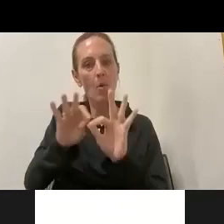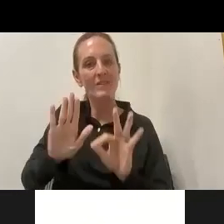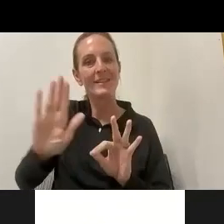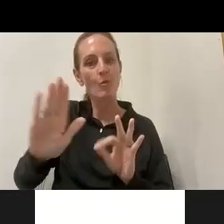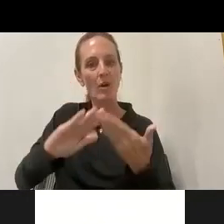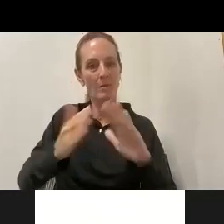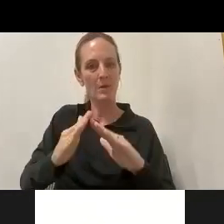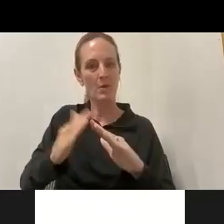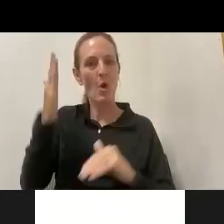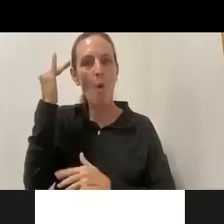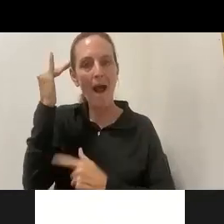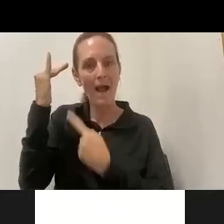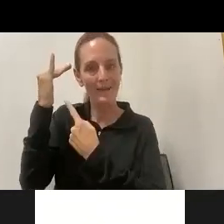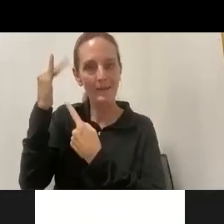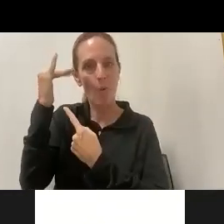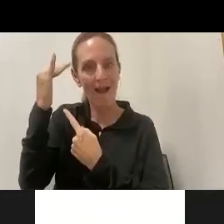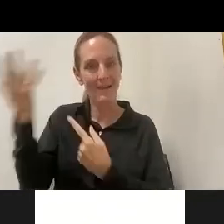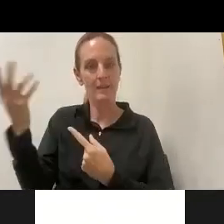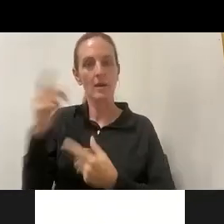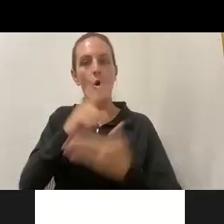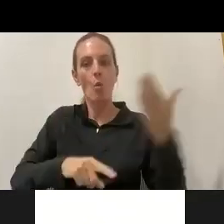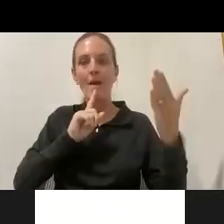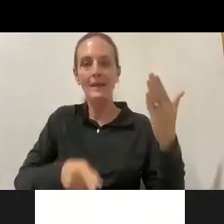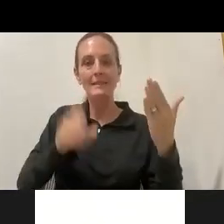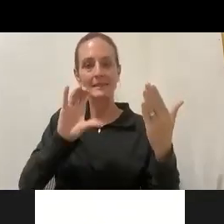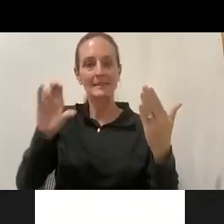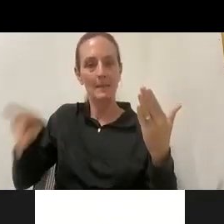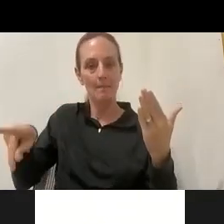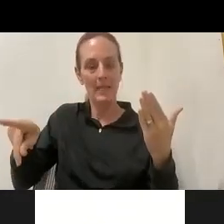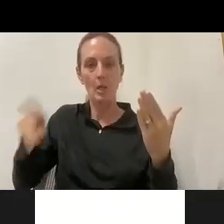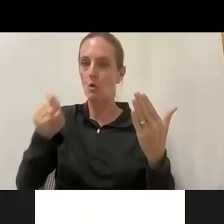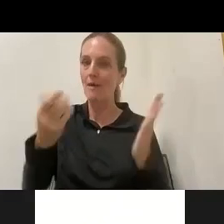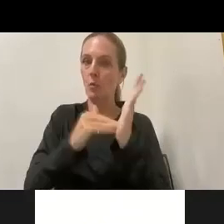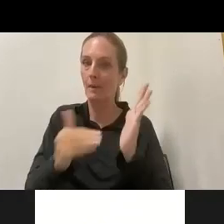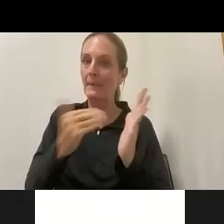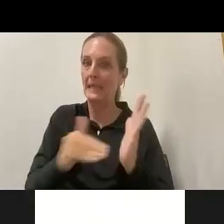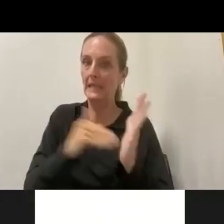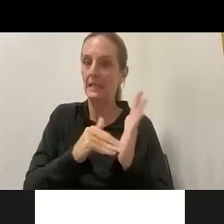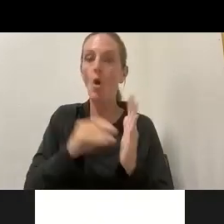and you have to repeat what is CCP and why it is important. Otherwise people won’t participate.